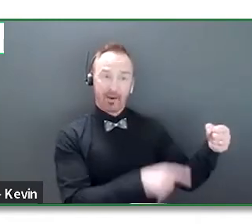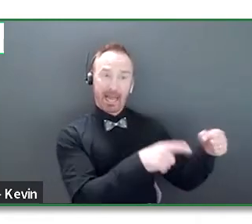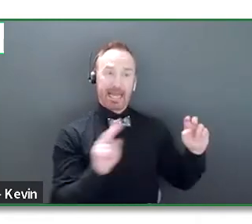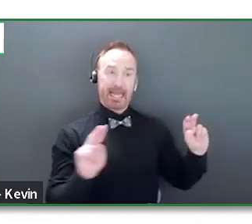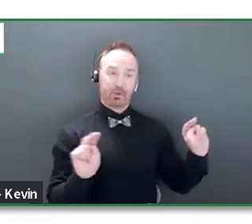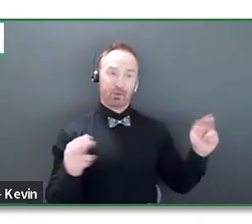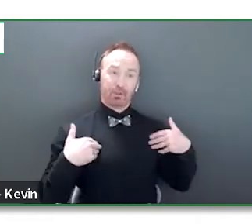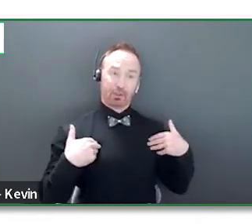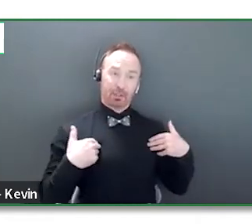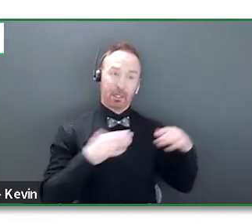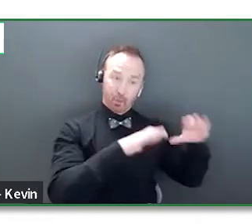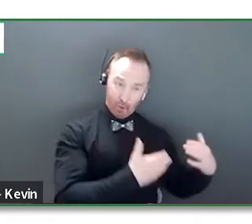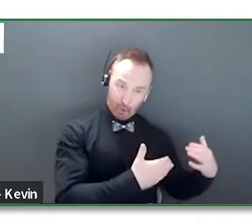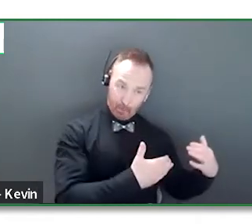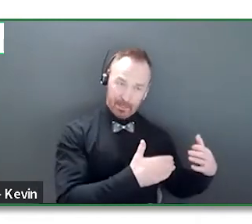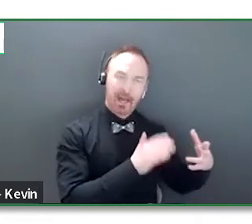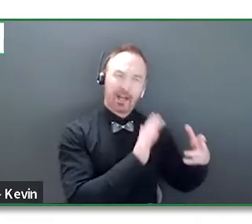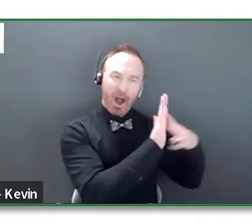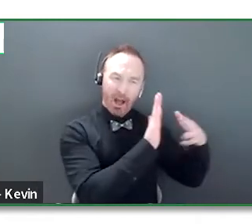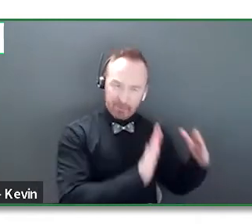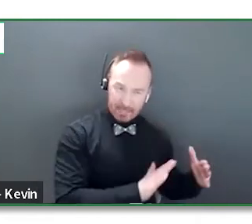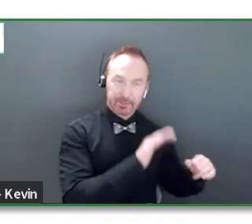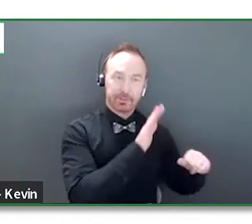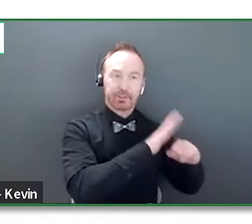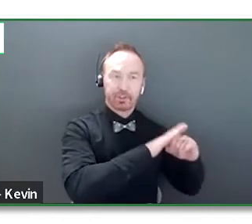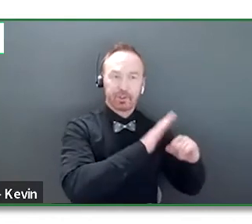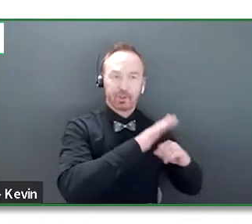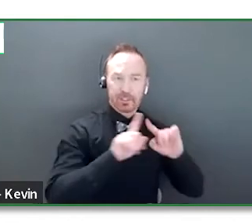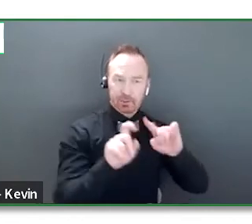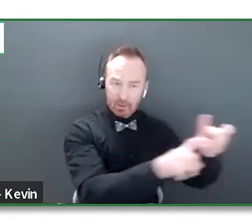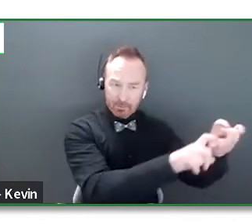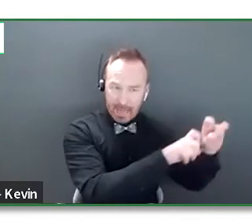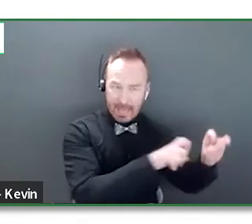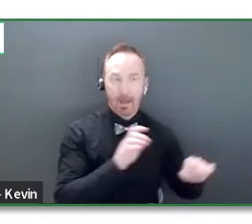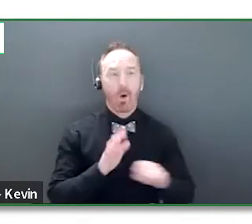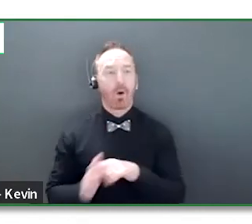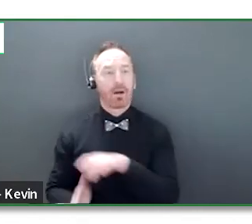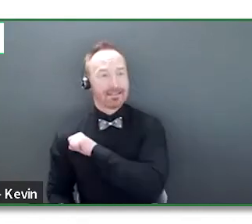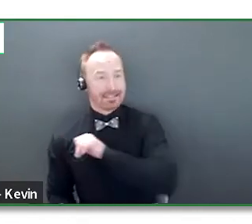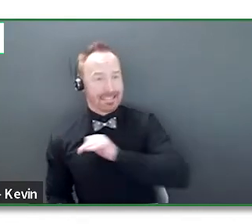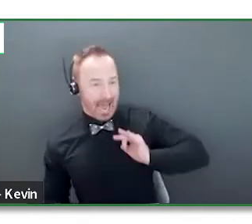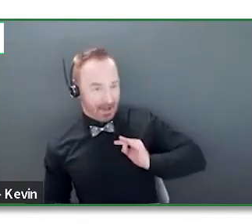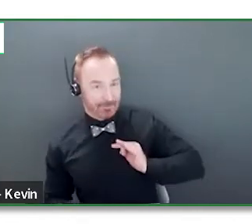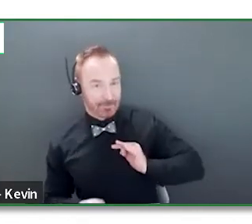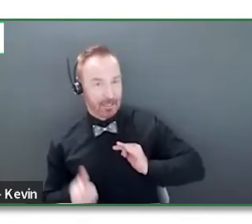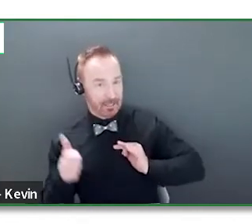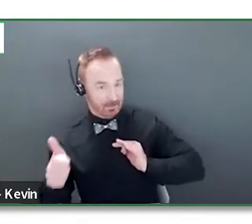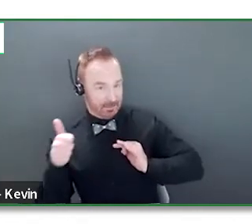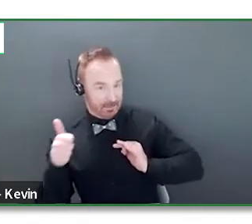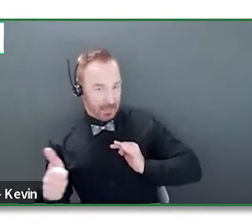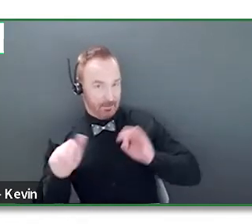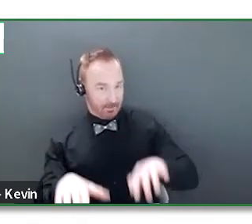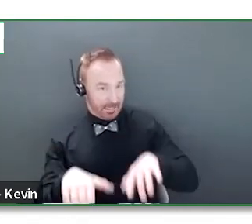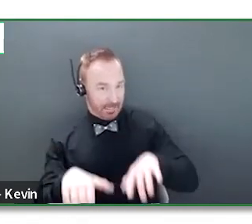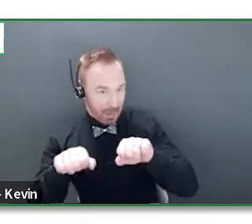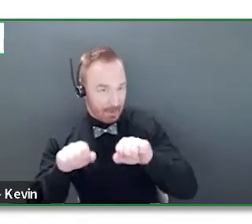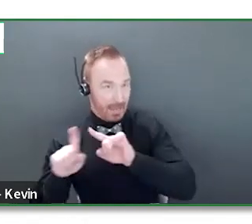internal staff doing them? So at the national office level we have one great person I just mentioned, Shira